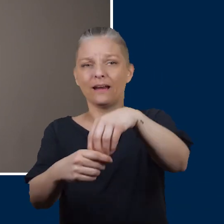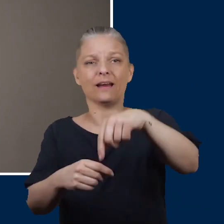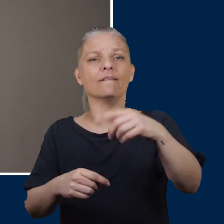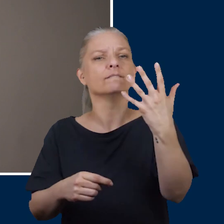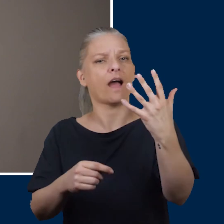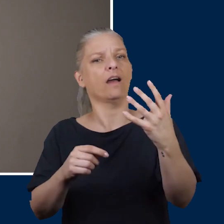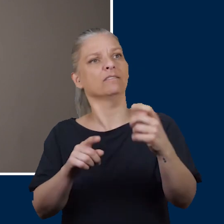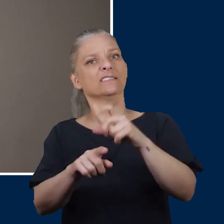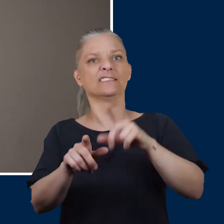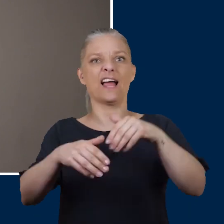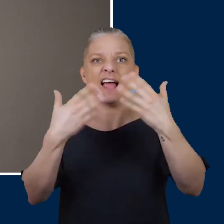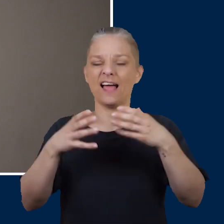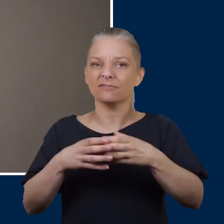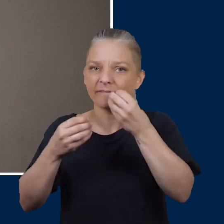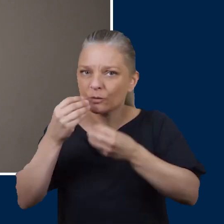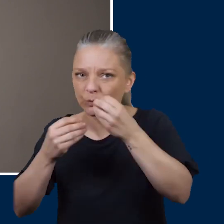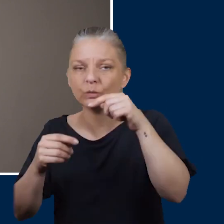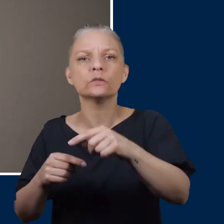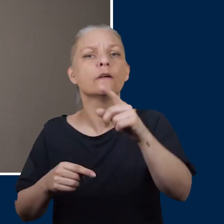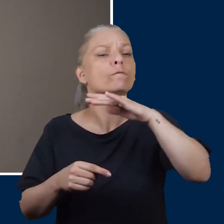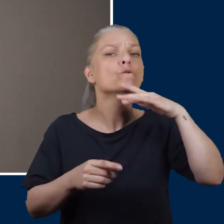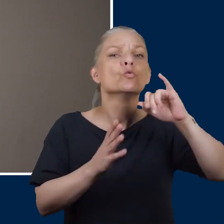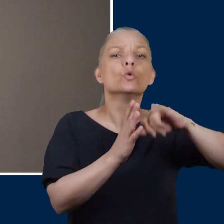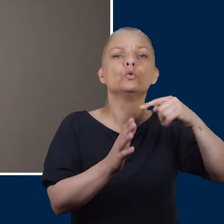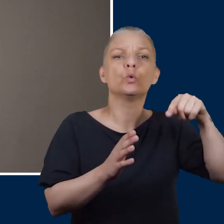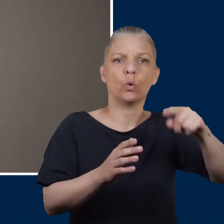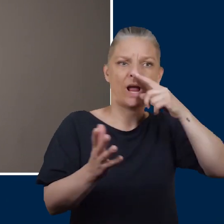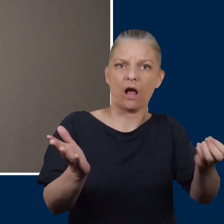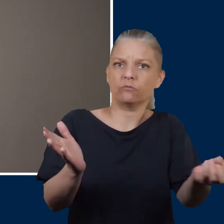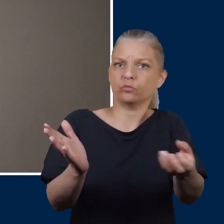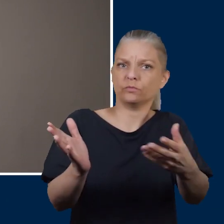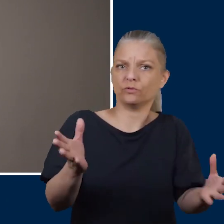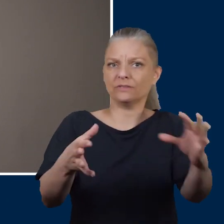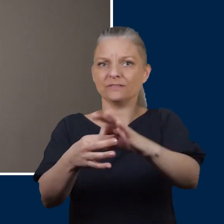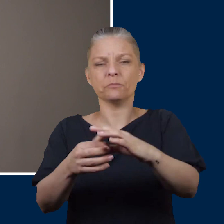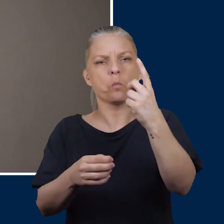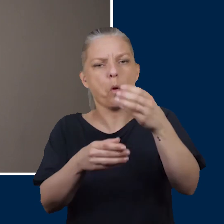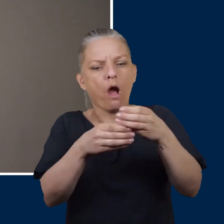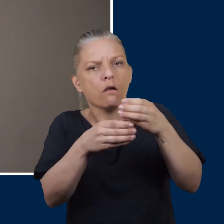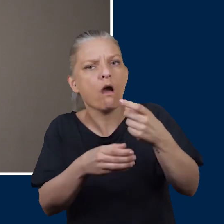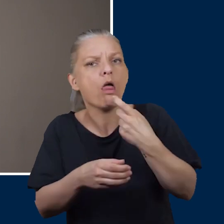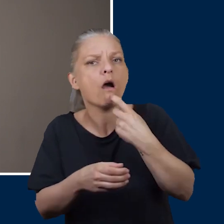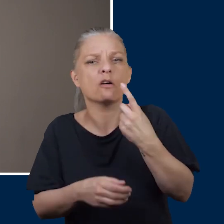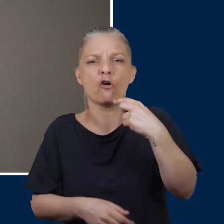of your daily portions however try to limit this to one small glass of 150 mls per day at the most.